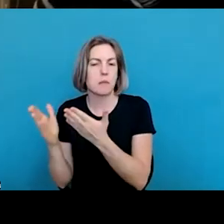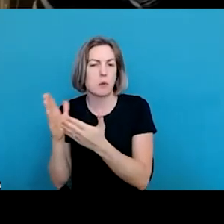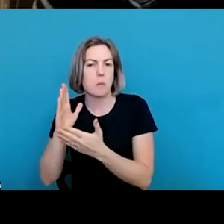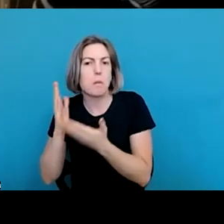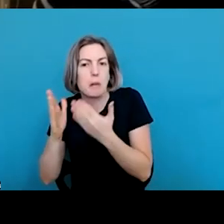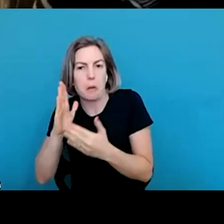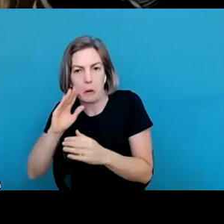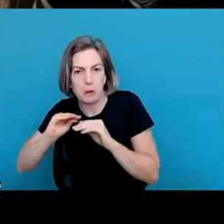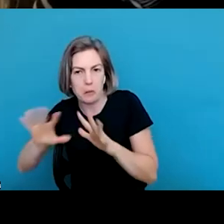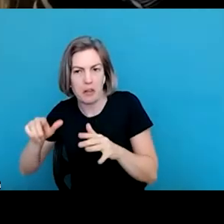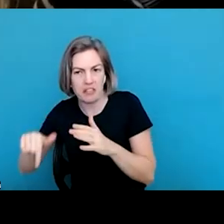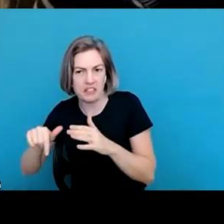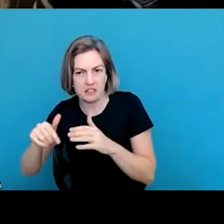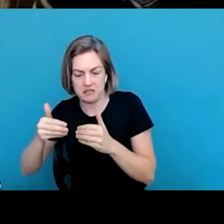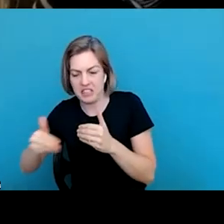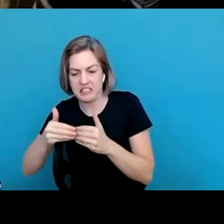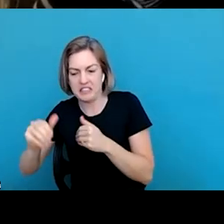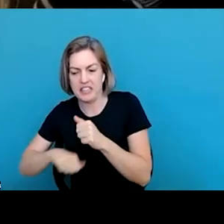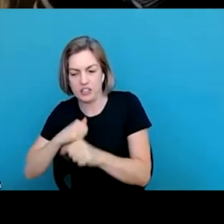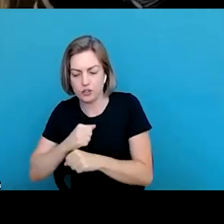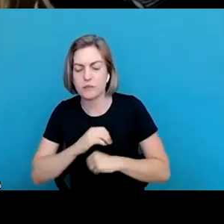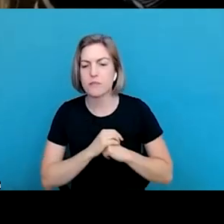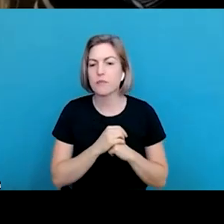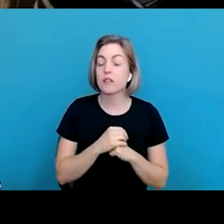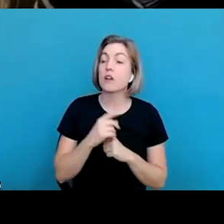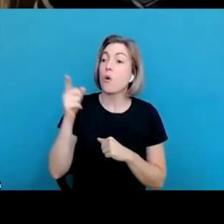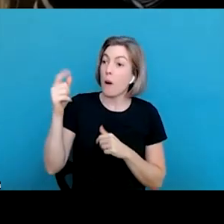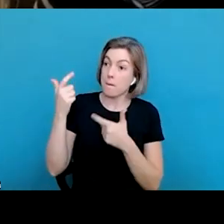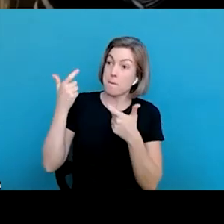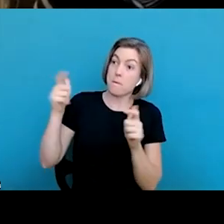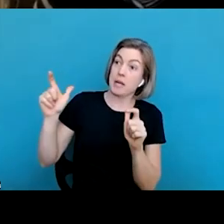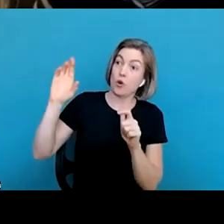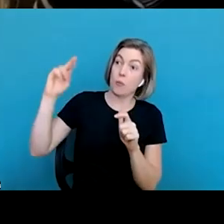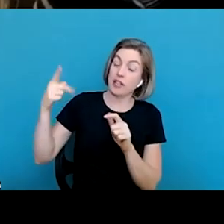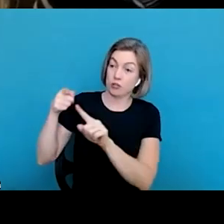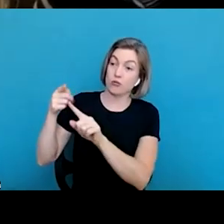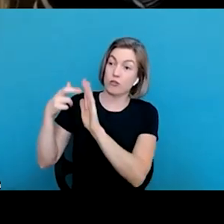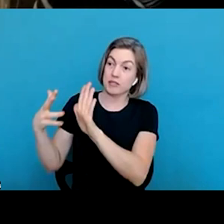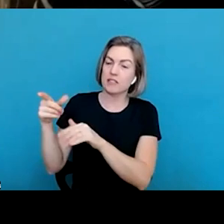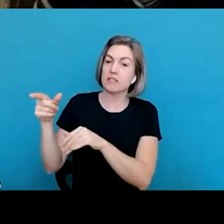decade, a representative of a major corporation said, very dedicated to accessibility